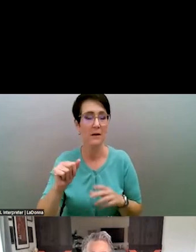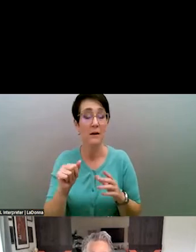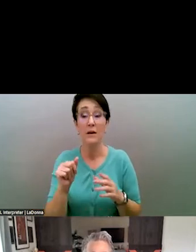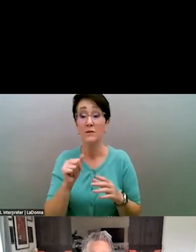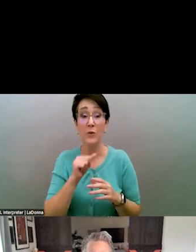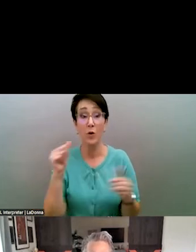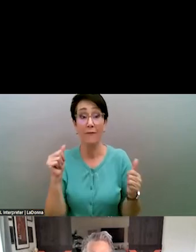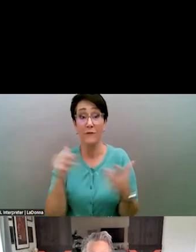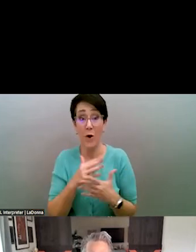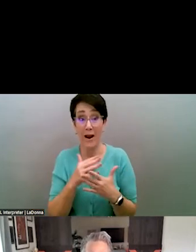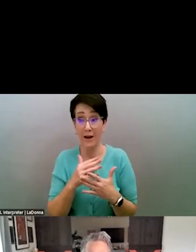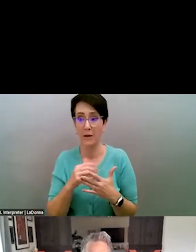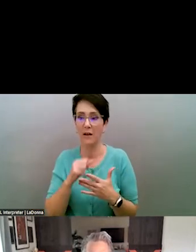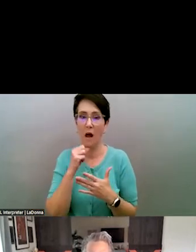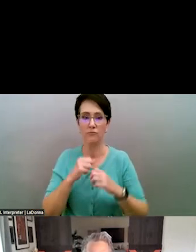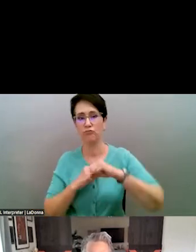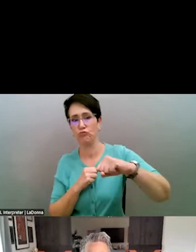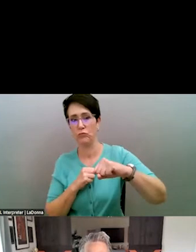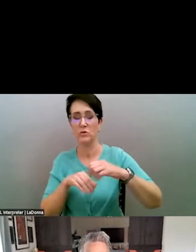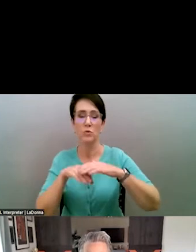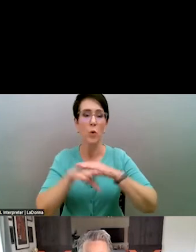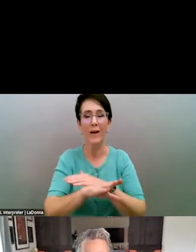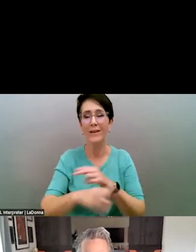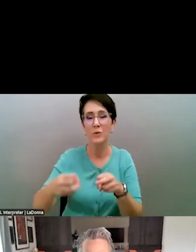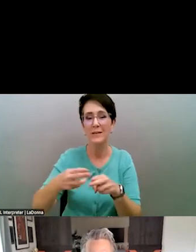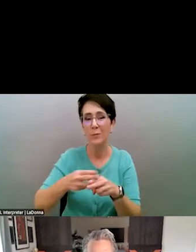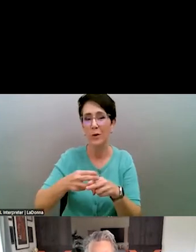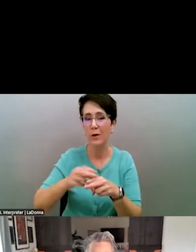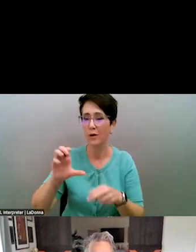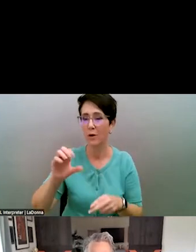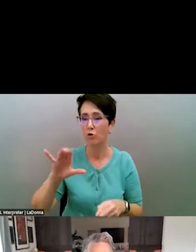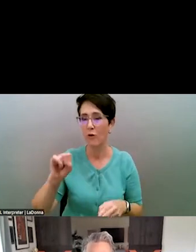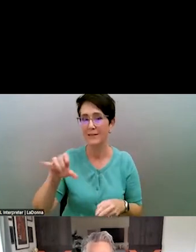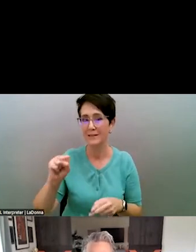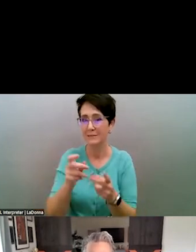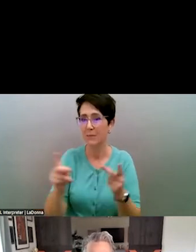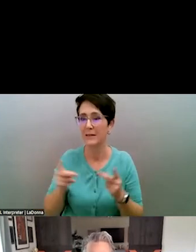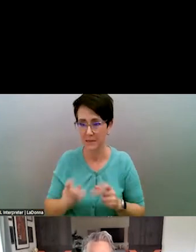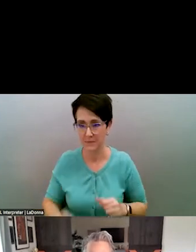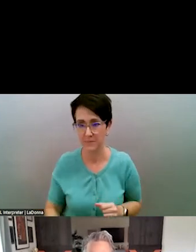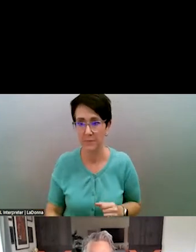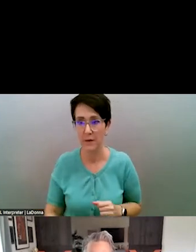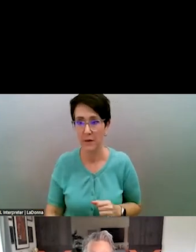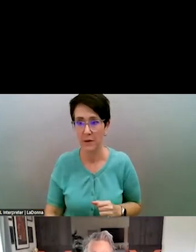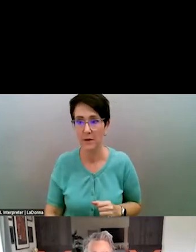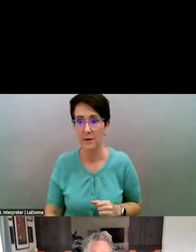TO GO INTO SOME TYPE OF TEMPORARY CRISIS SETTING. BUT EQUALLY IMPORTANT THAT THE PARENTS AREN'T